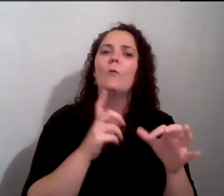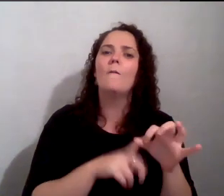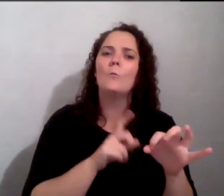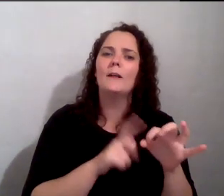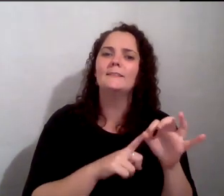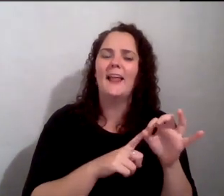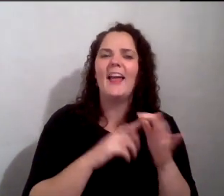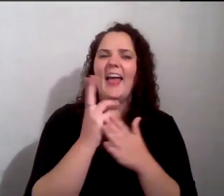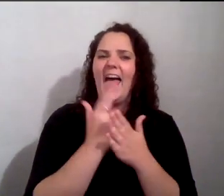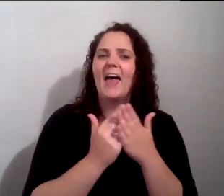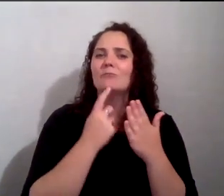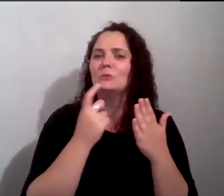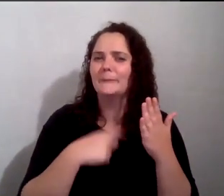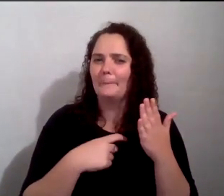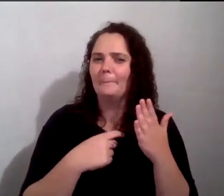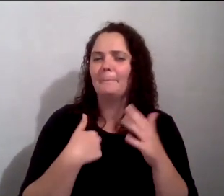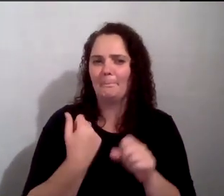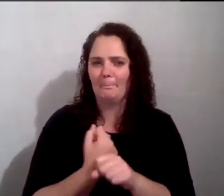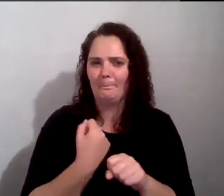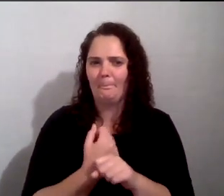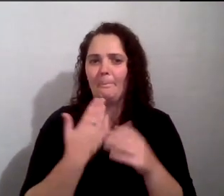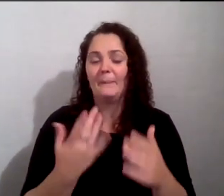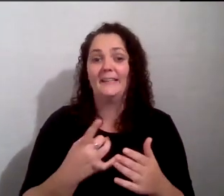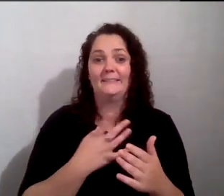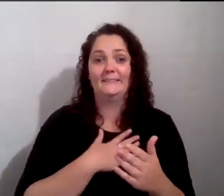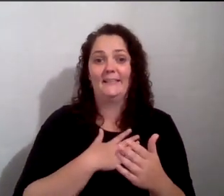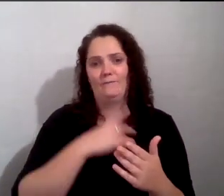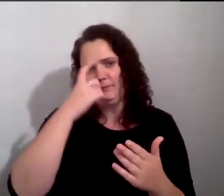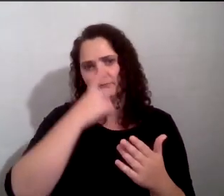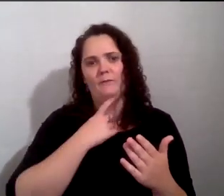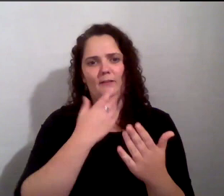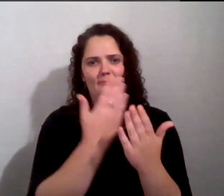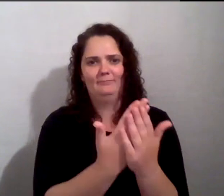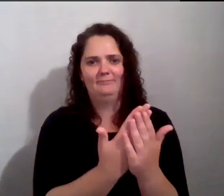Queensland Art Museum and